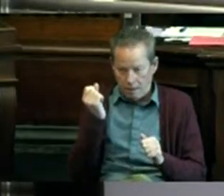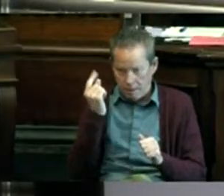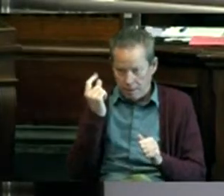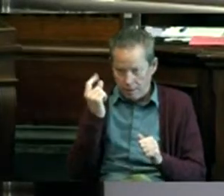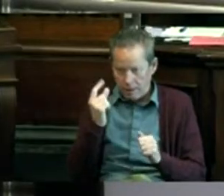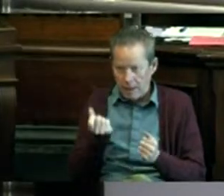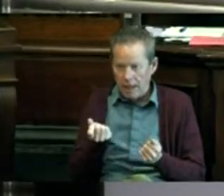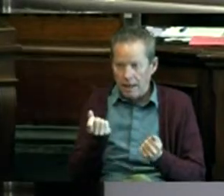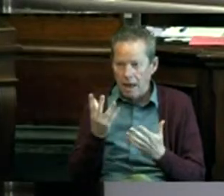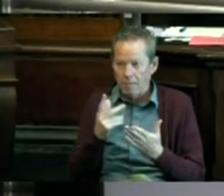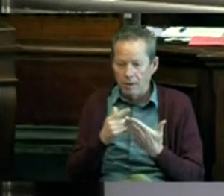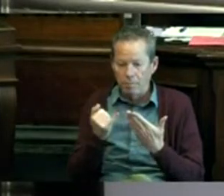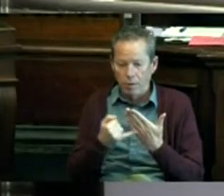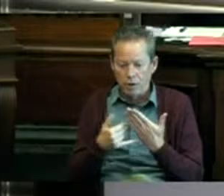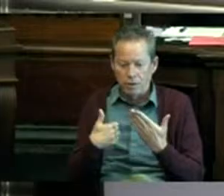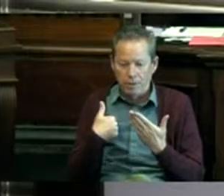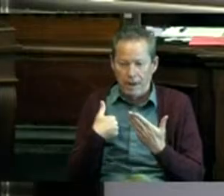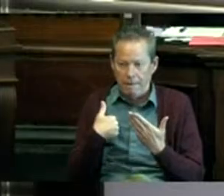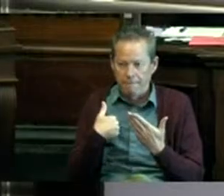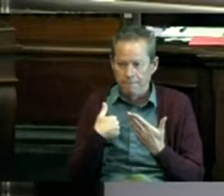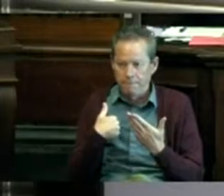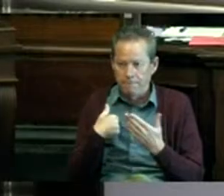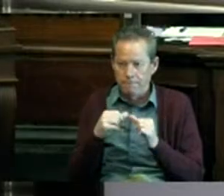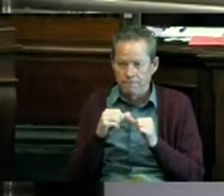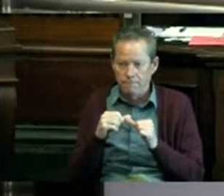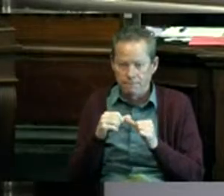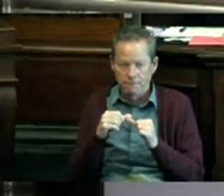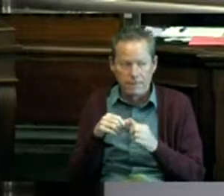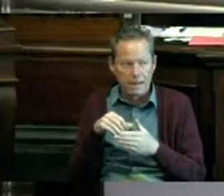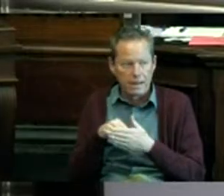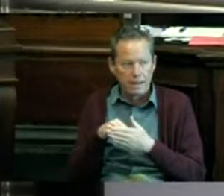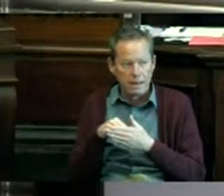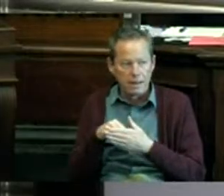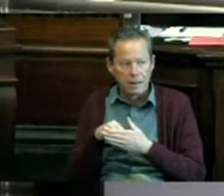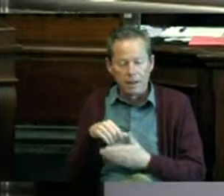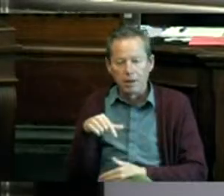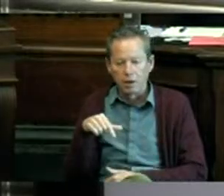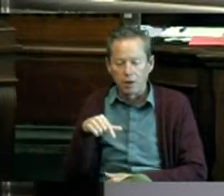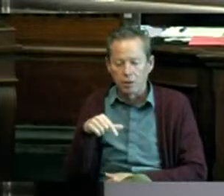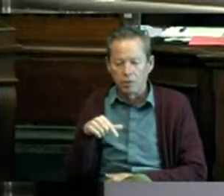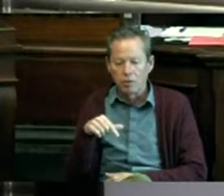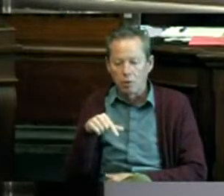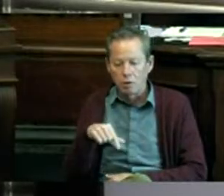without even implementing the tool, I can say, yep, I